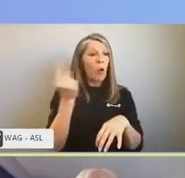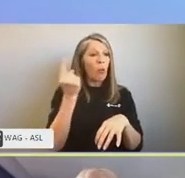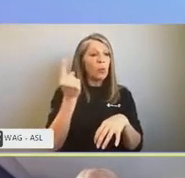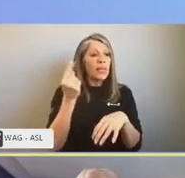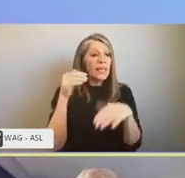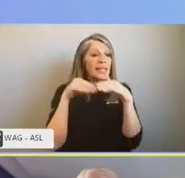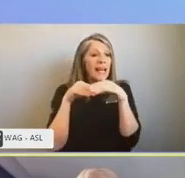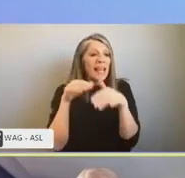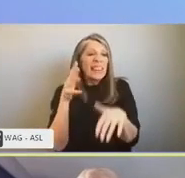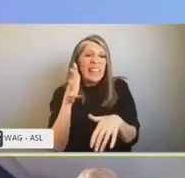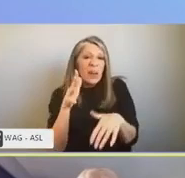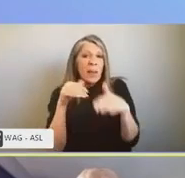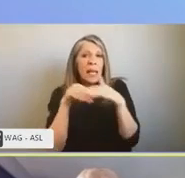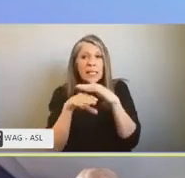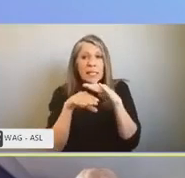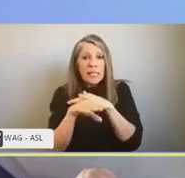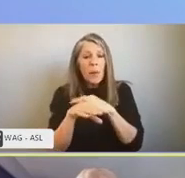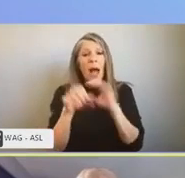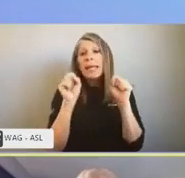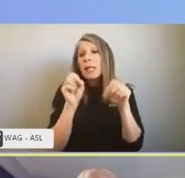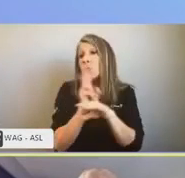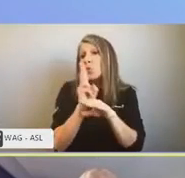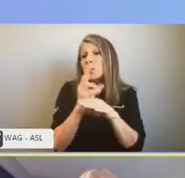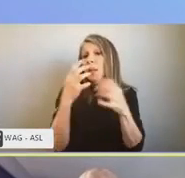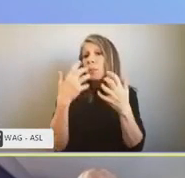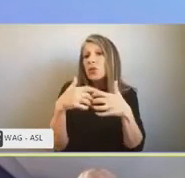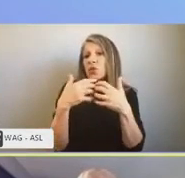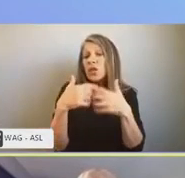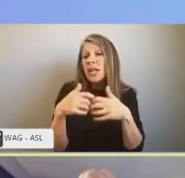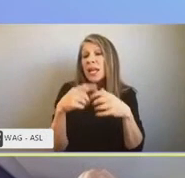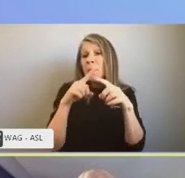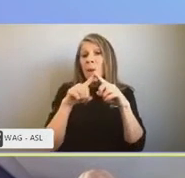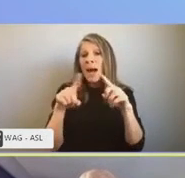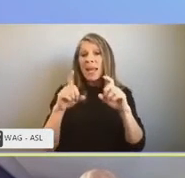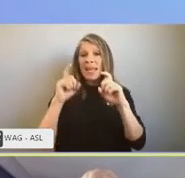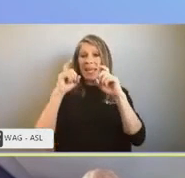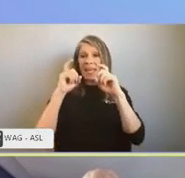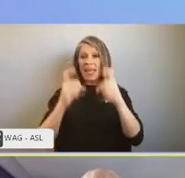is a huge definition, because